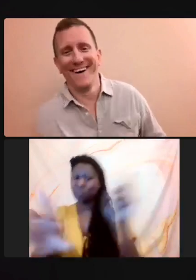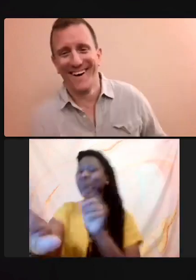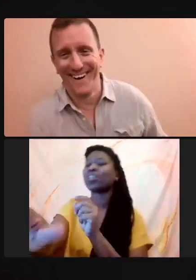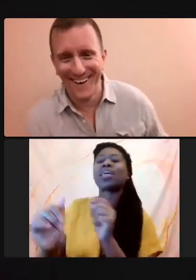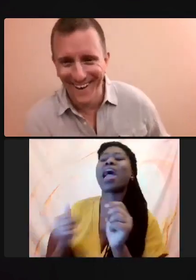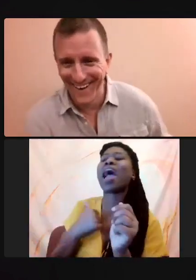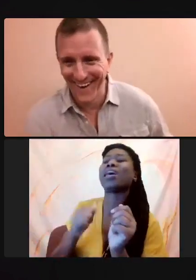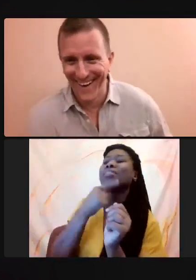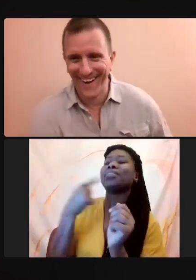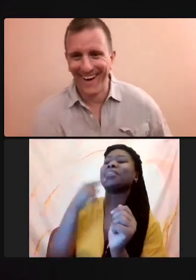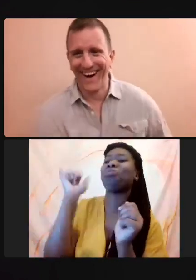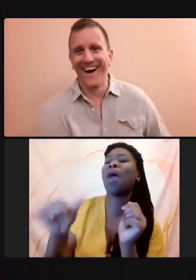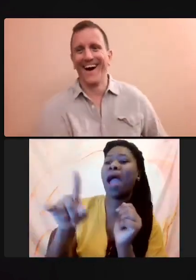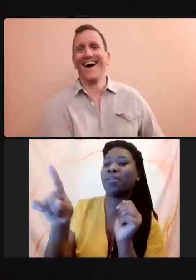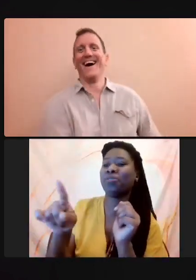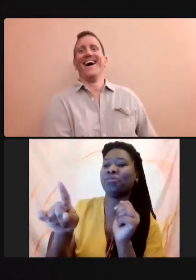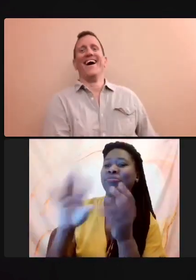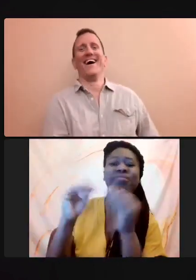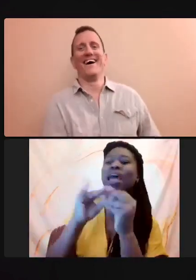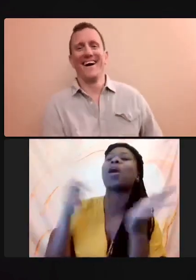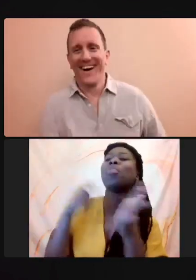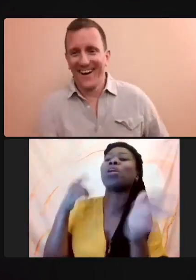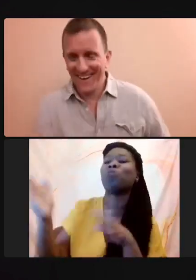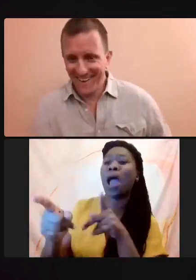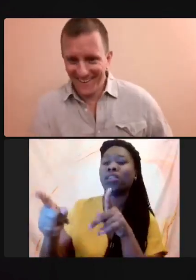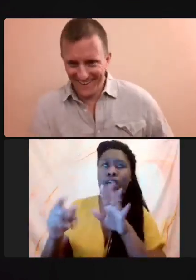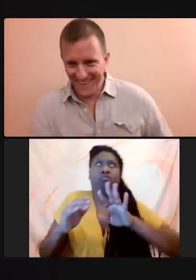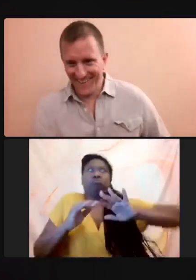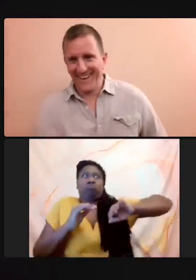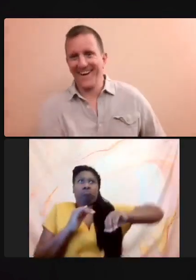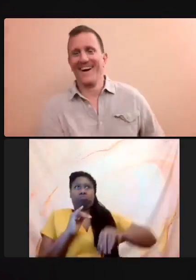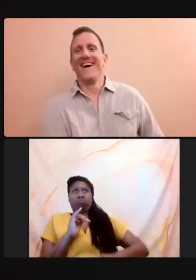If I go off to church, oftentimes they actually have